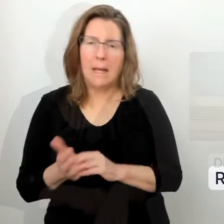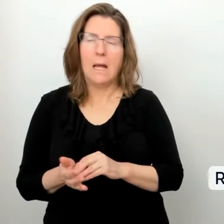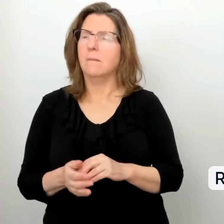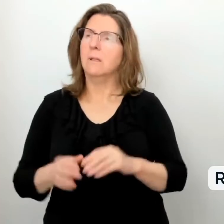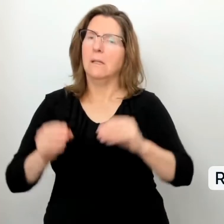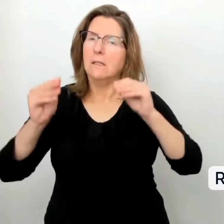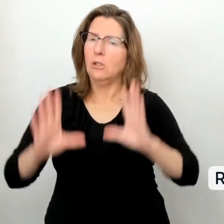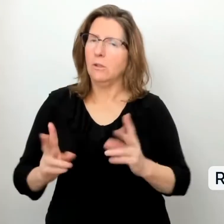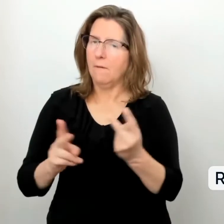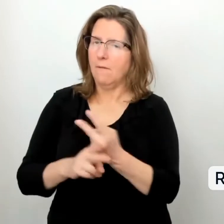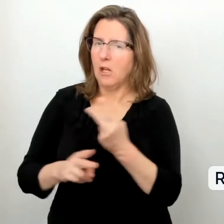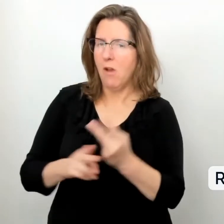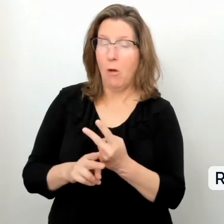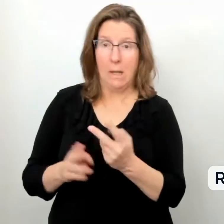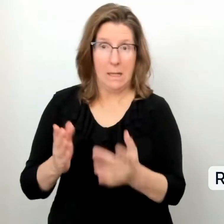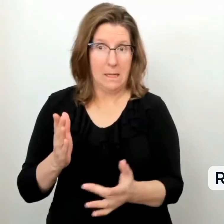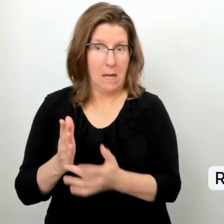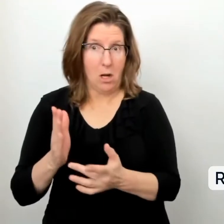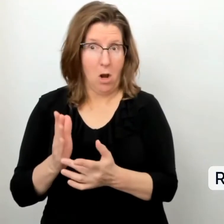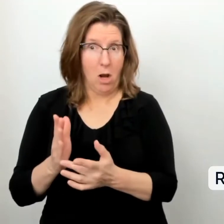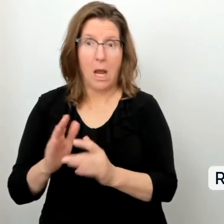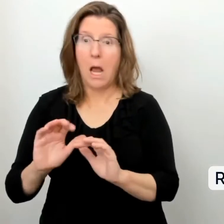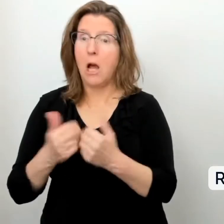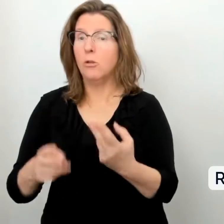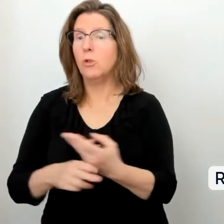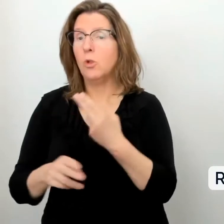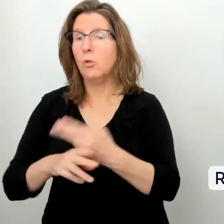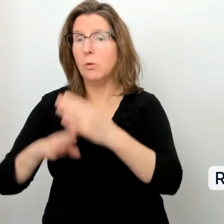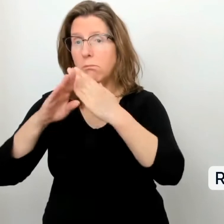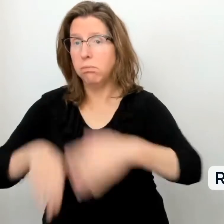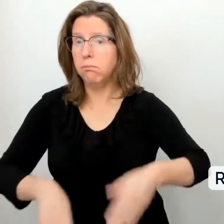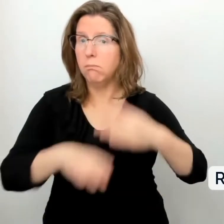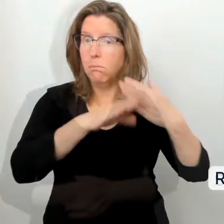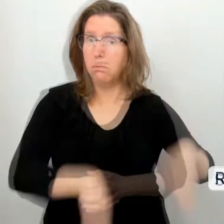We'll be discussing more tools and technologies to help us in our efforts to reduce barriers.